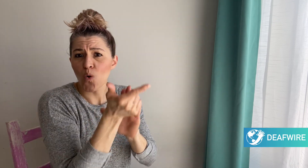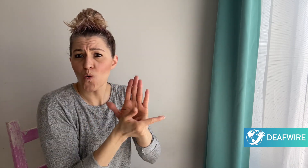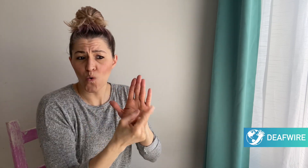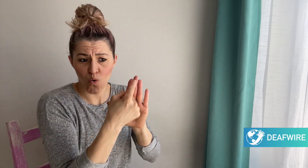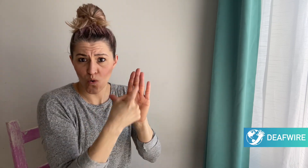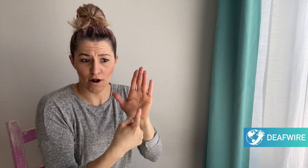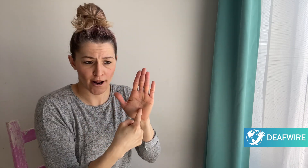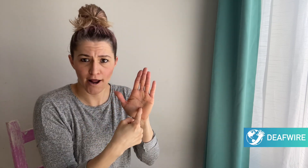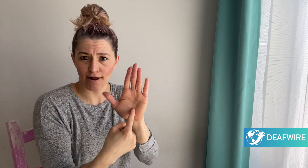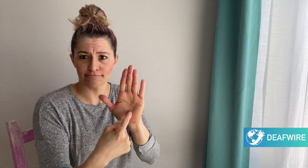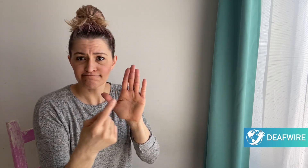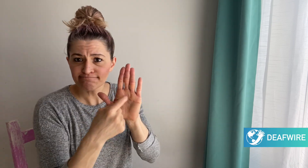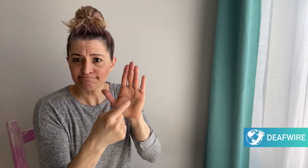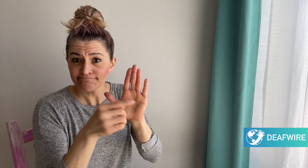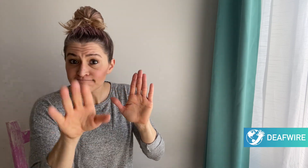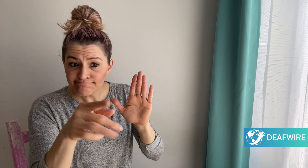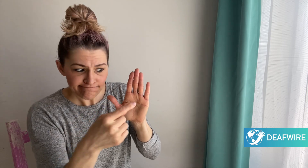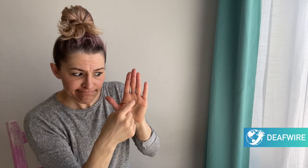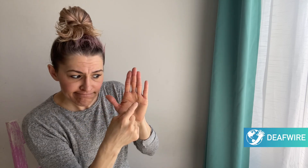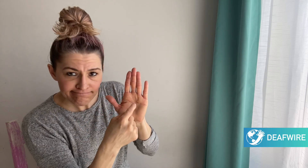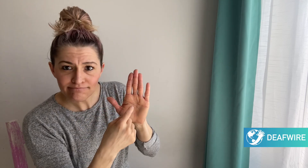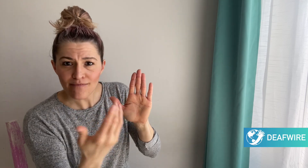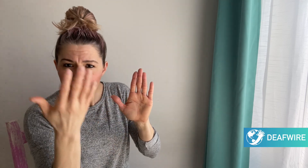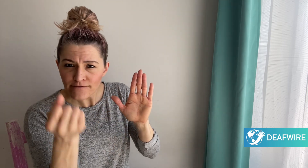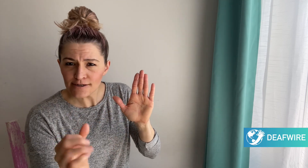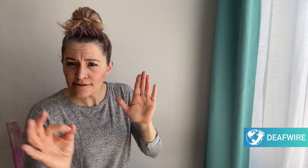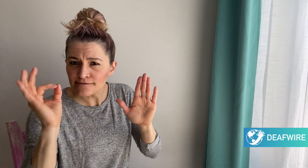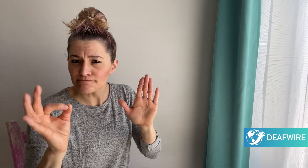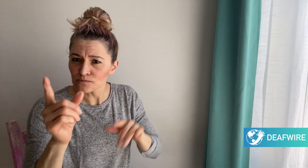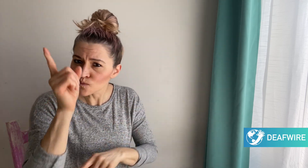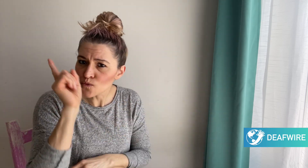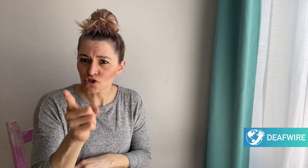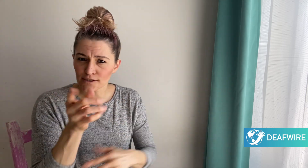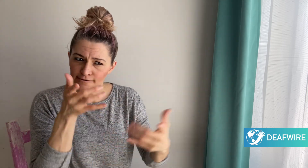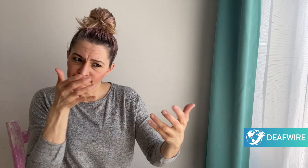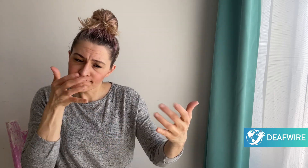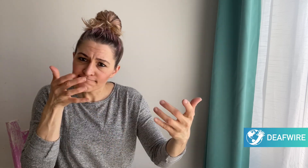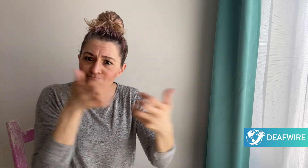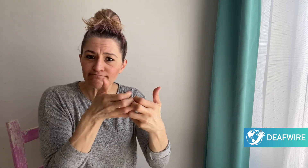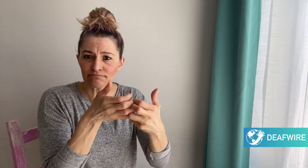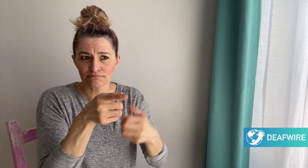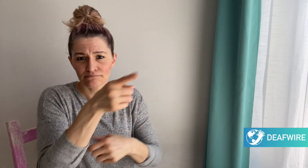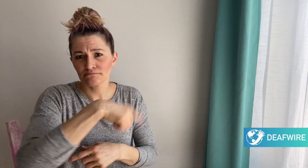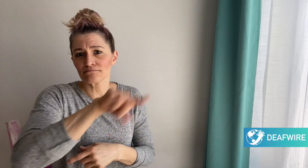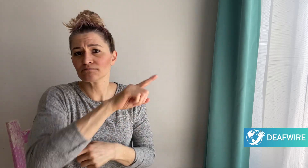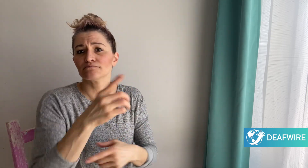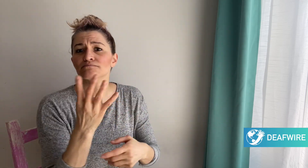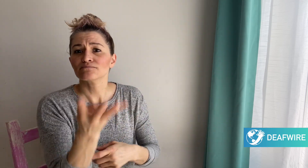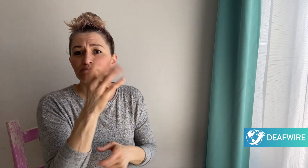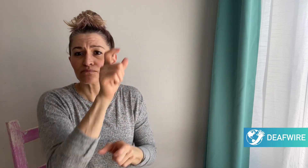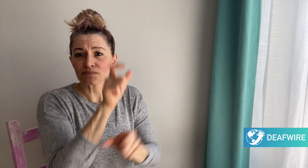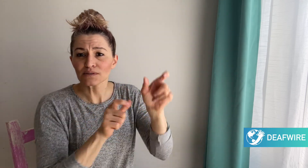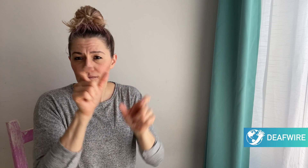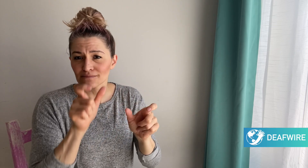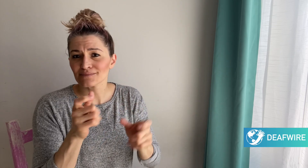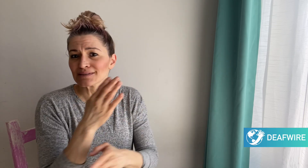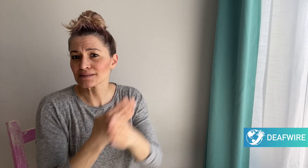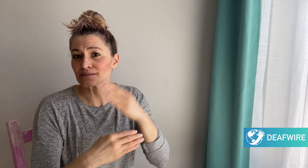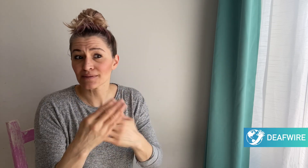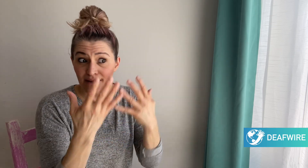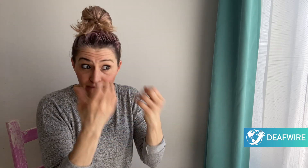countries have laws that require specific accommodations